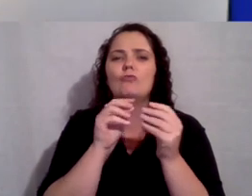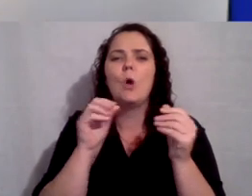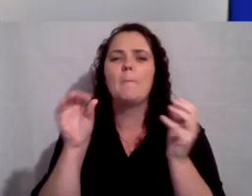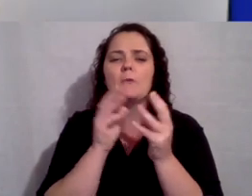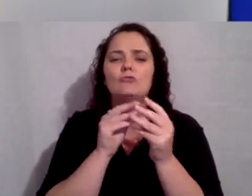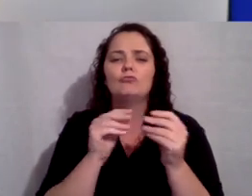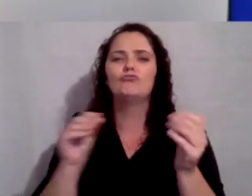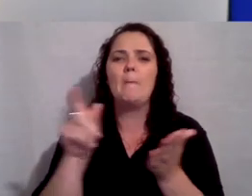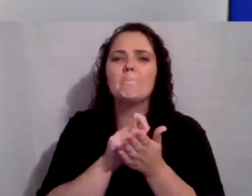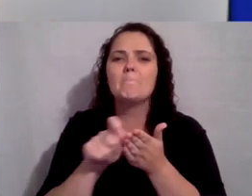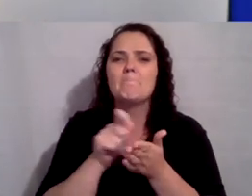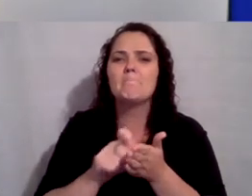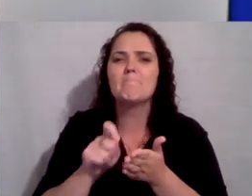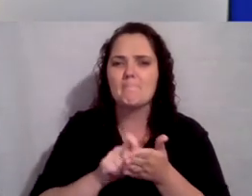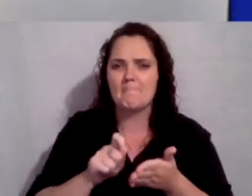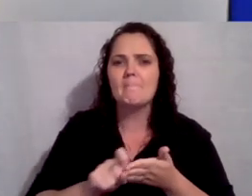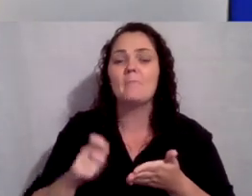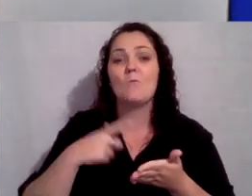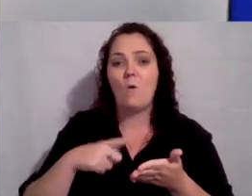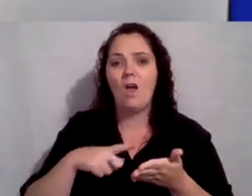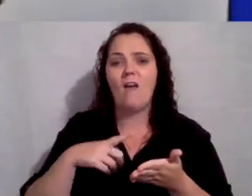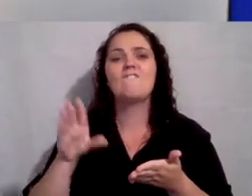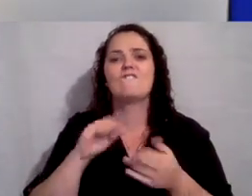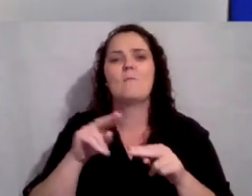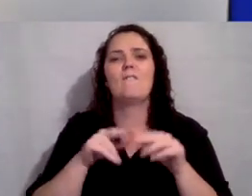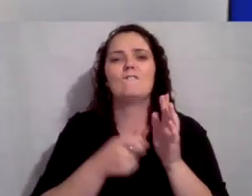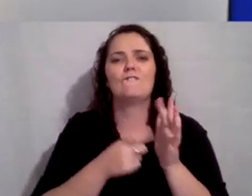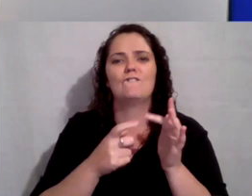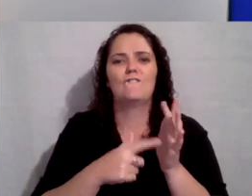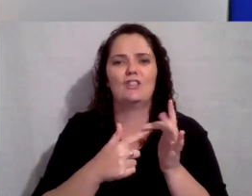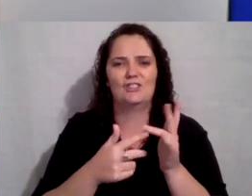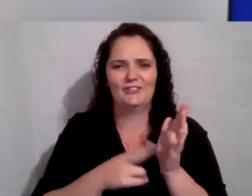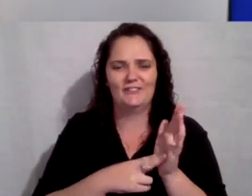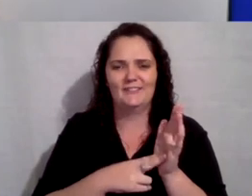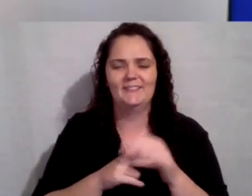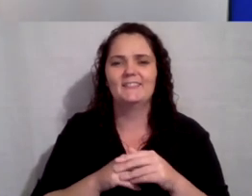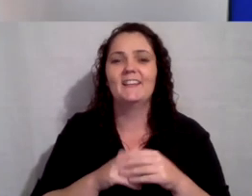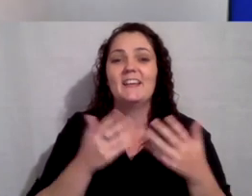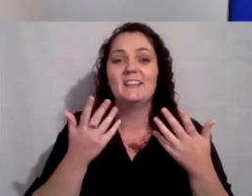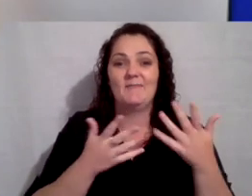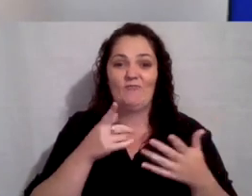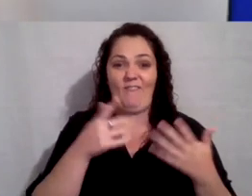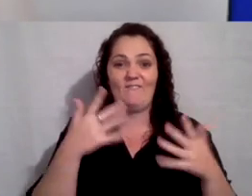being crumbled, ground off because of friction. Your vinyl eraser, your plastic eraser,